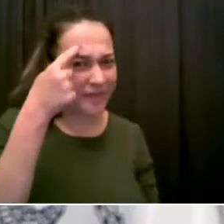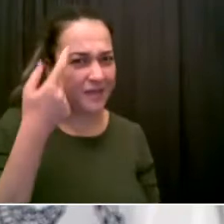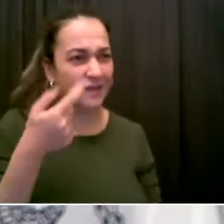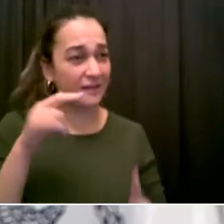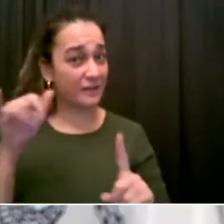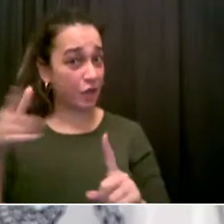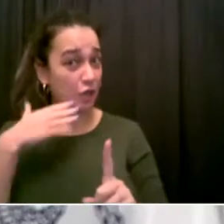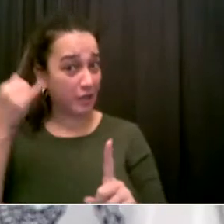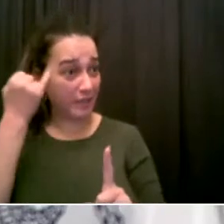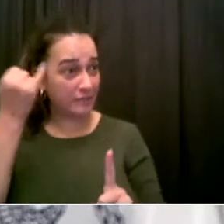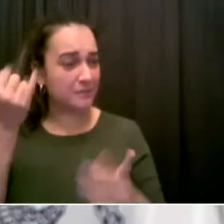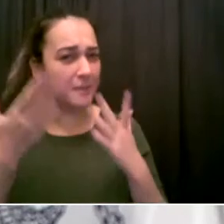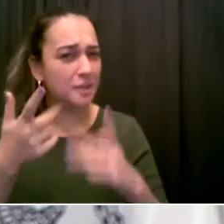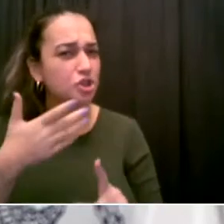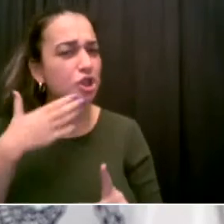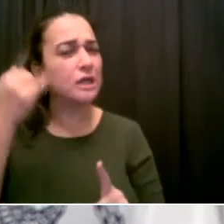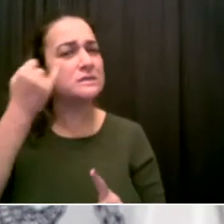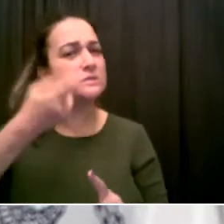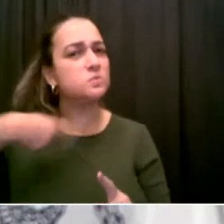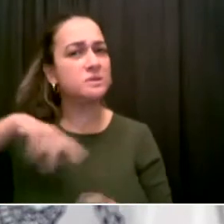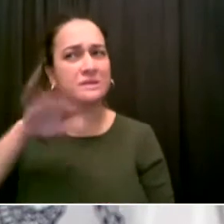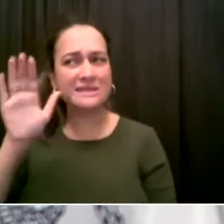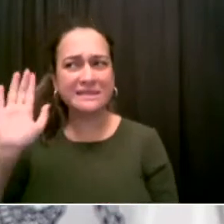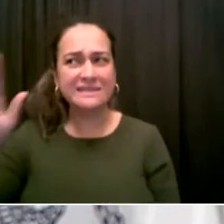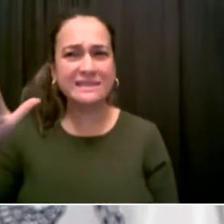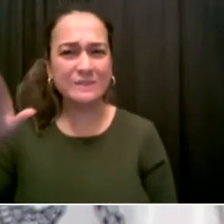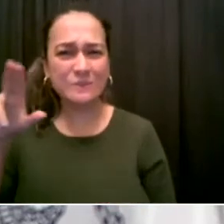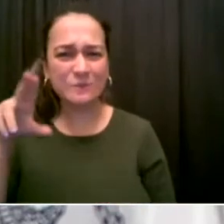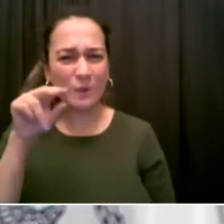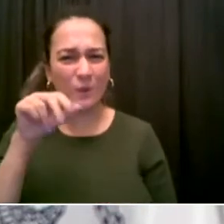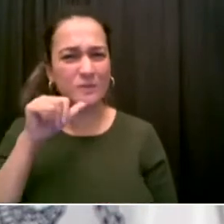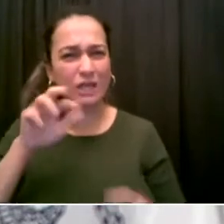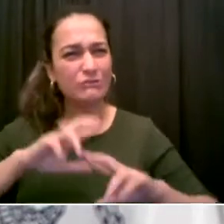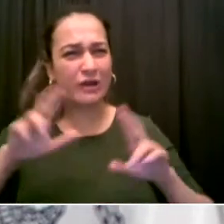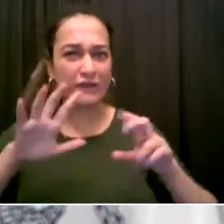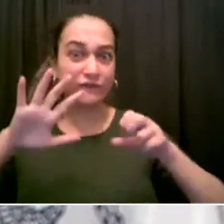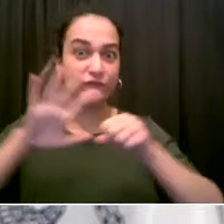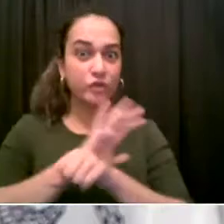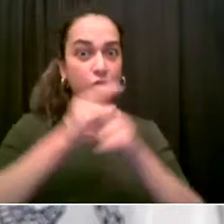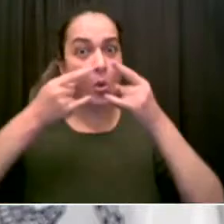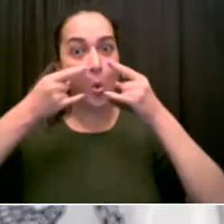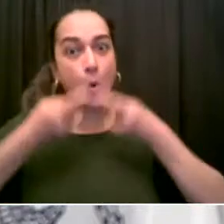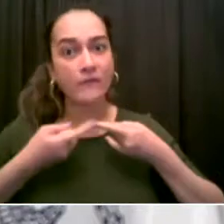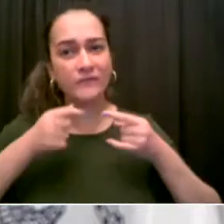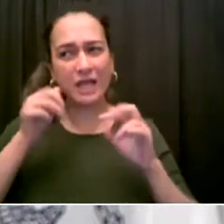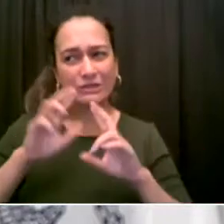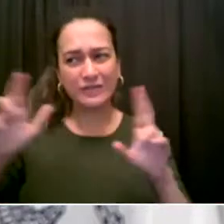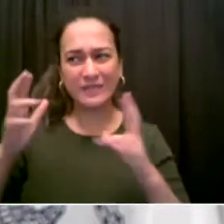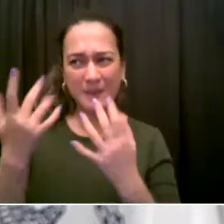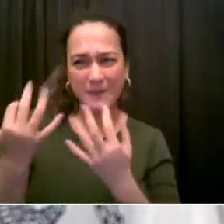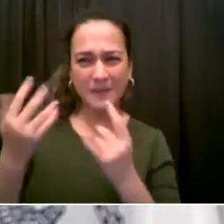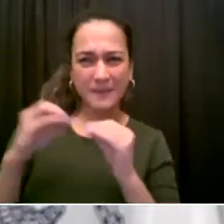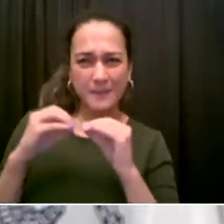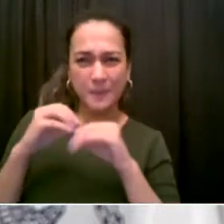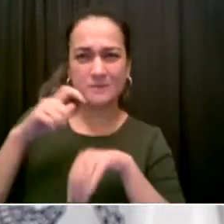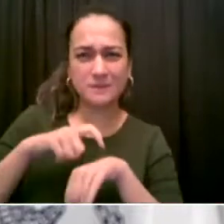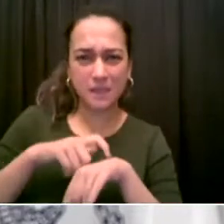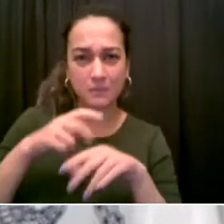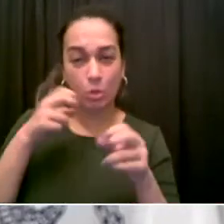OF THAT? IS IT WORTH REMINDING FOLKS TO HANG ONTO